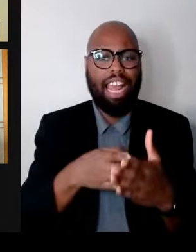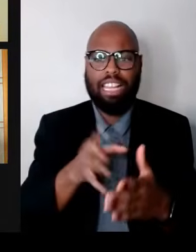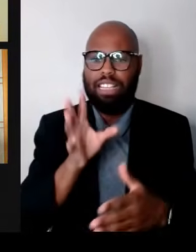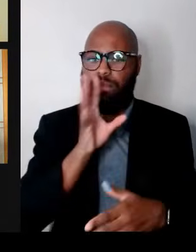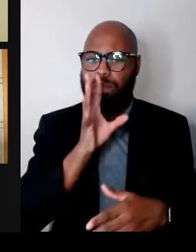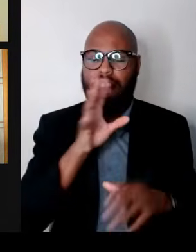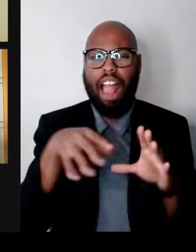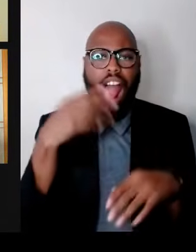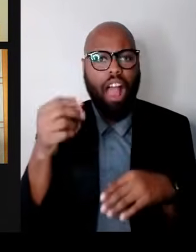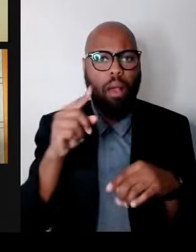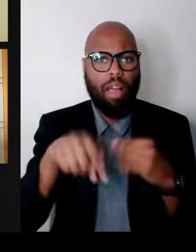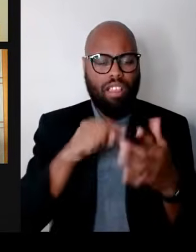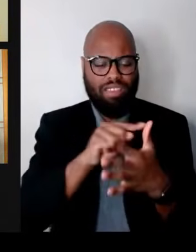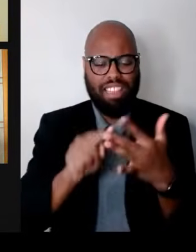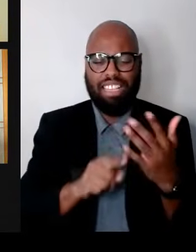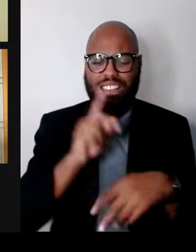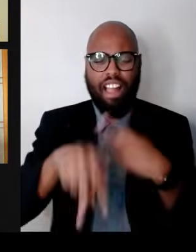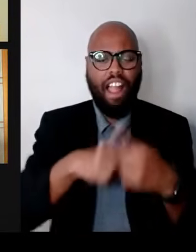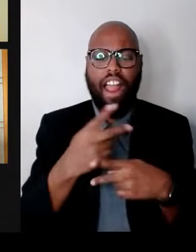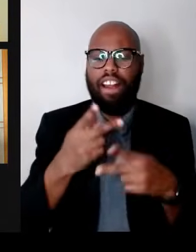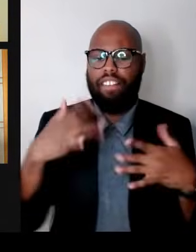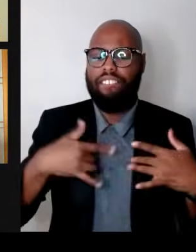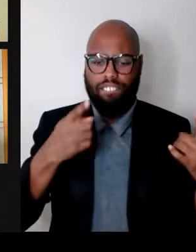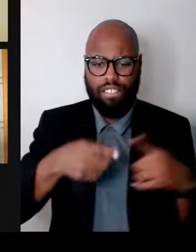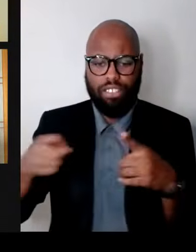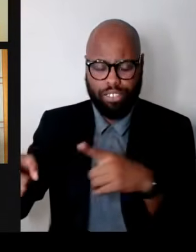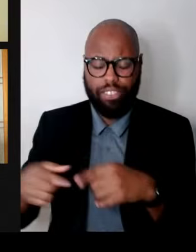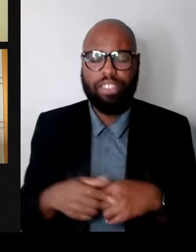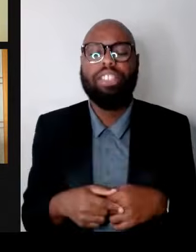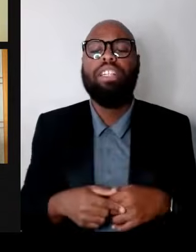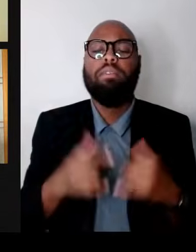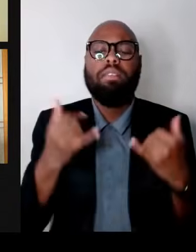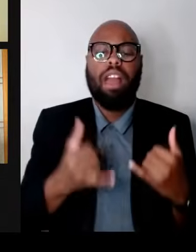I wanna turn now, though, to talking about structural violence.